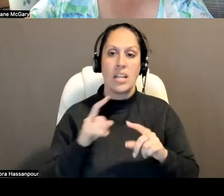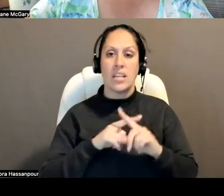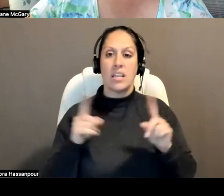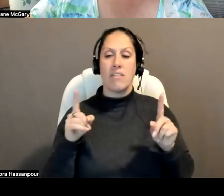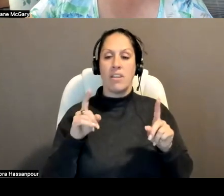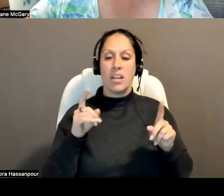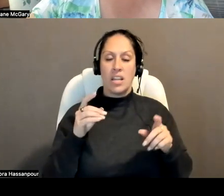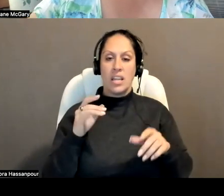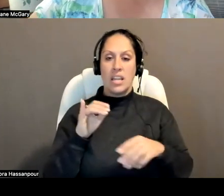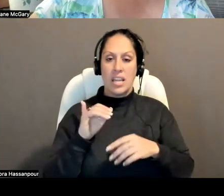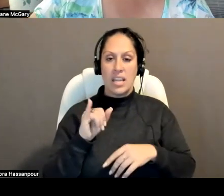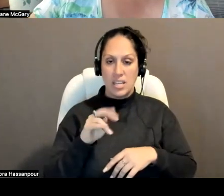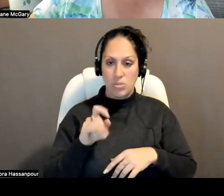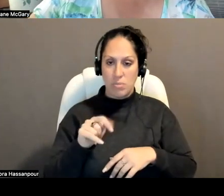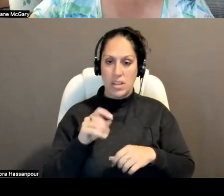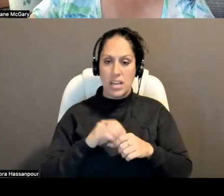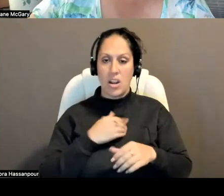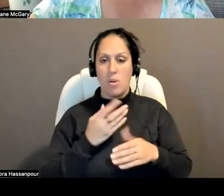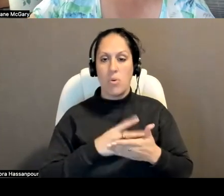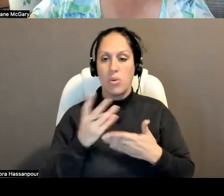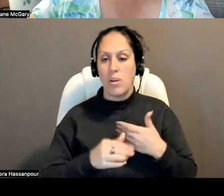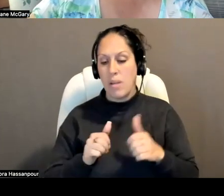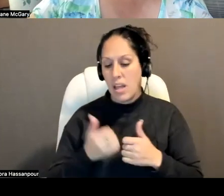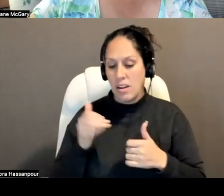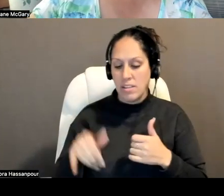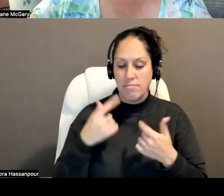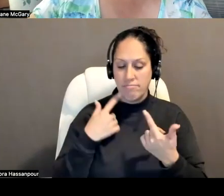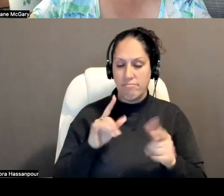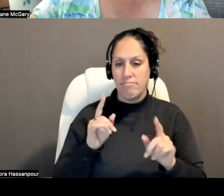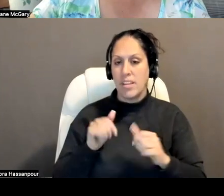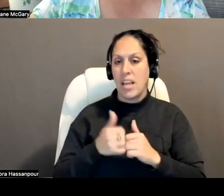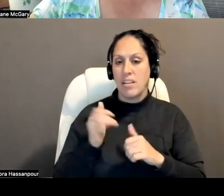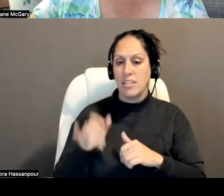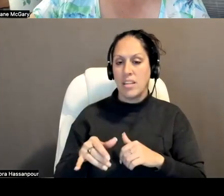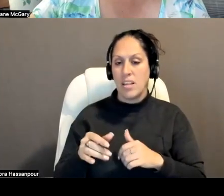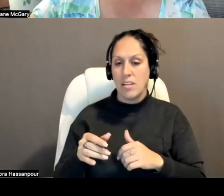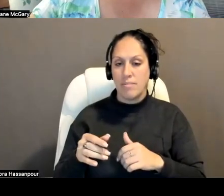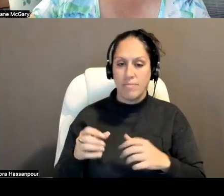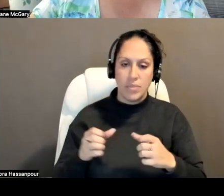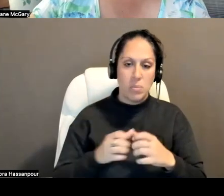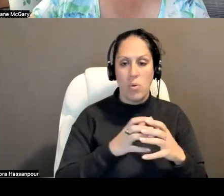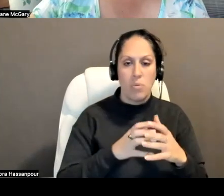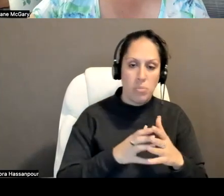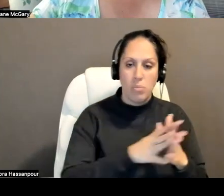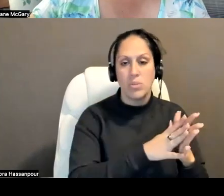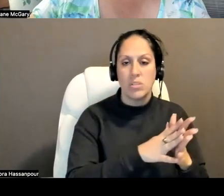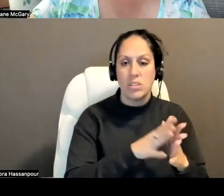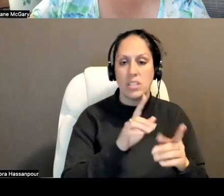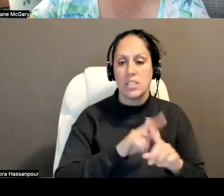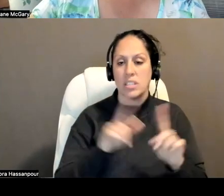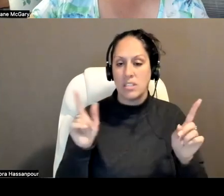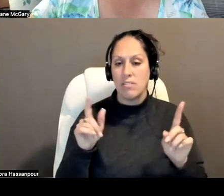into our program, how does that uh provoke different, you know, different emotions?